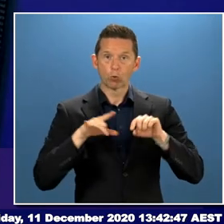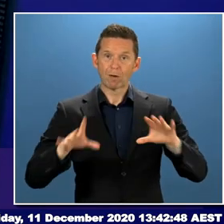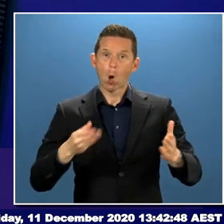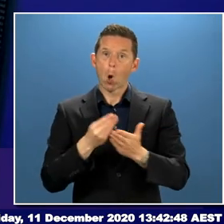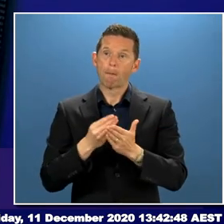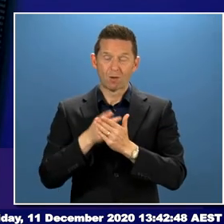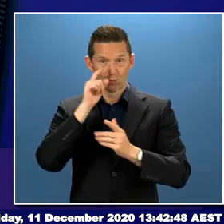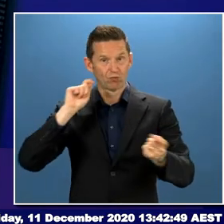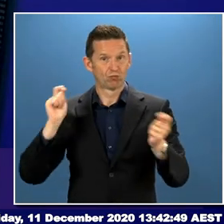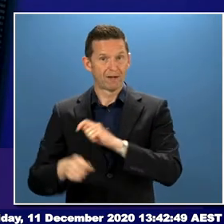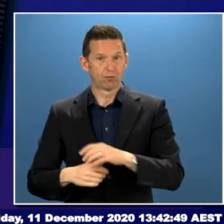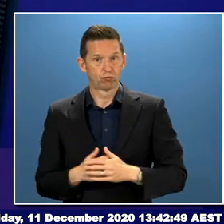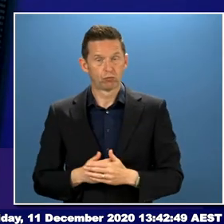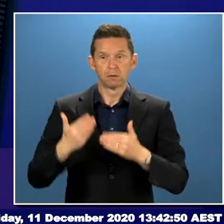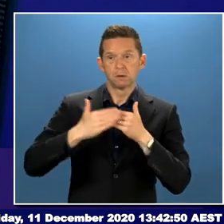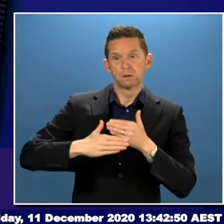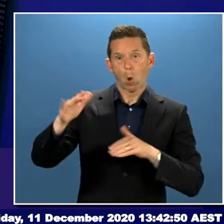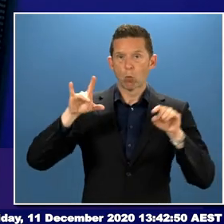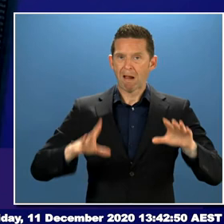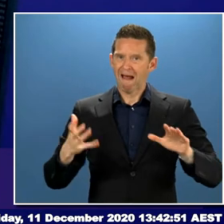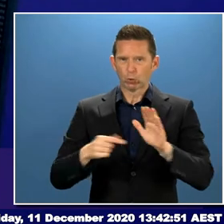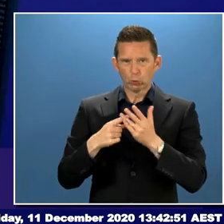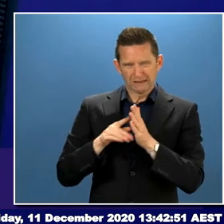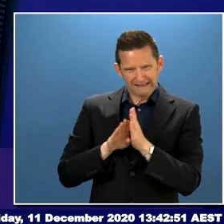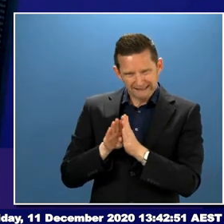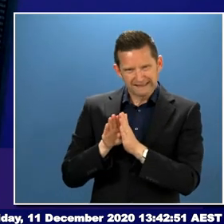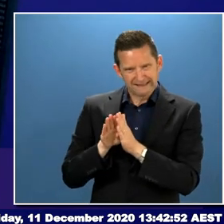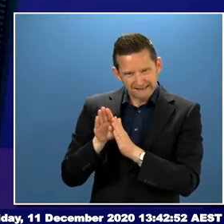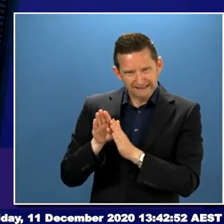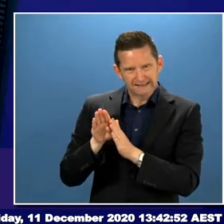The economic recovery will no doubt be strengthened by the expected arrival of